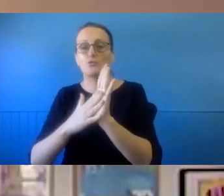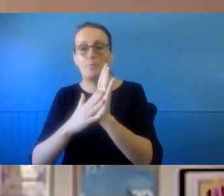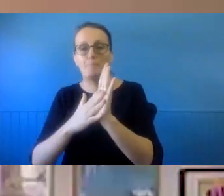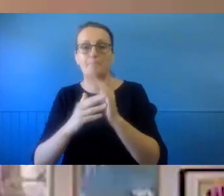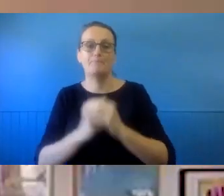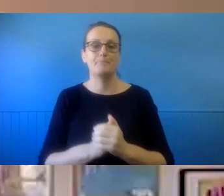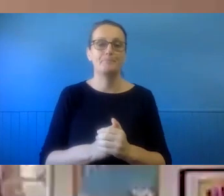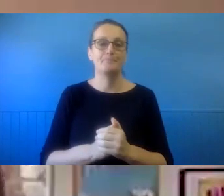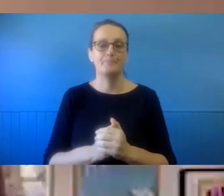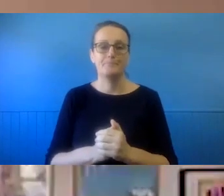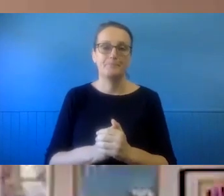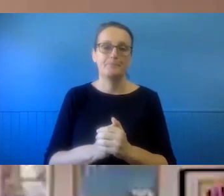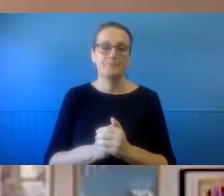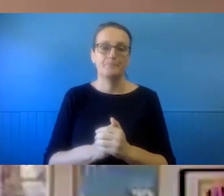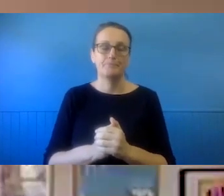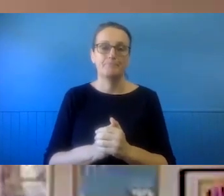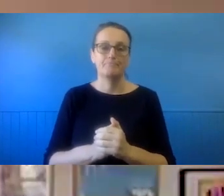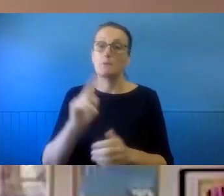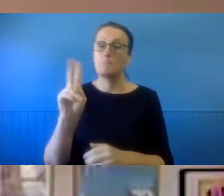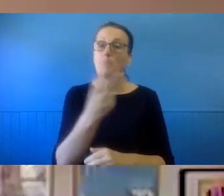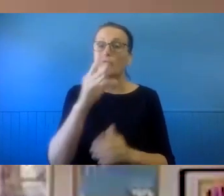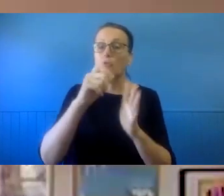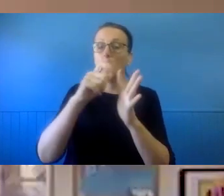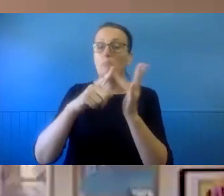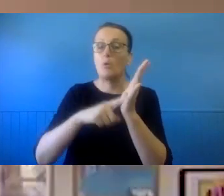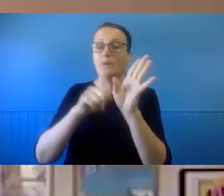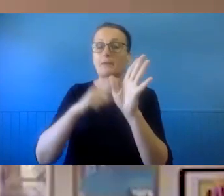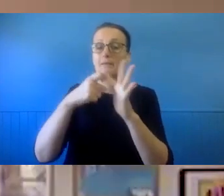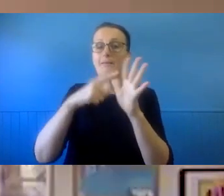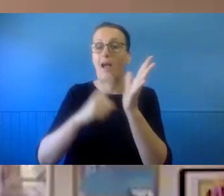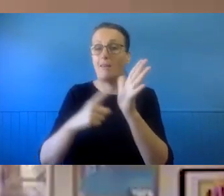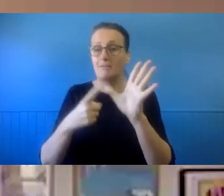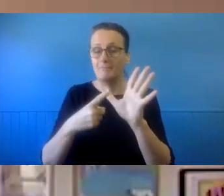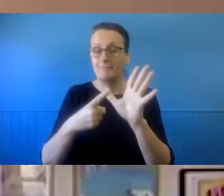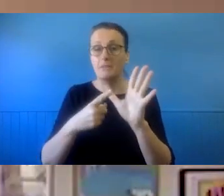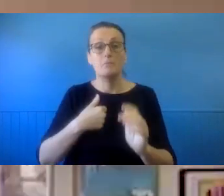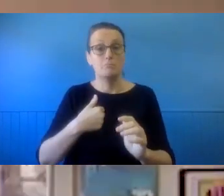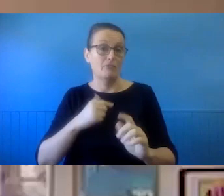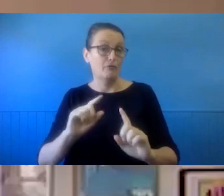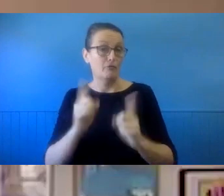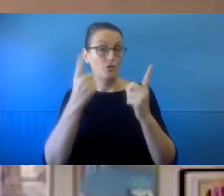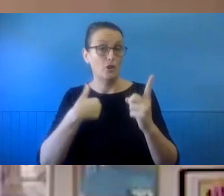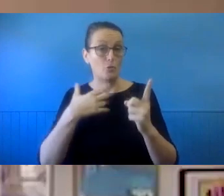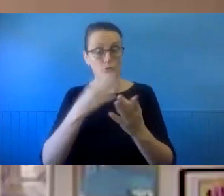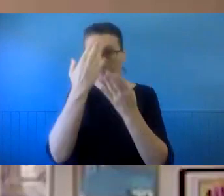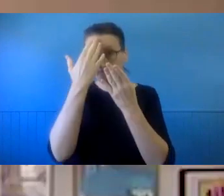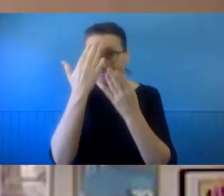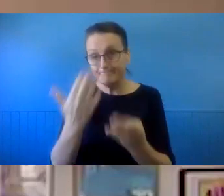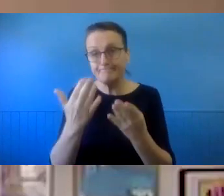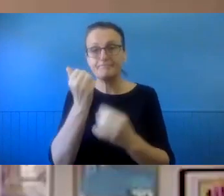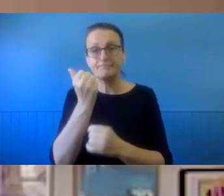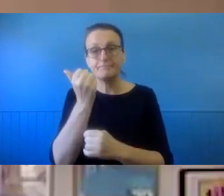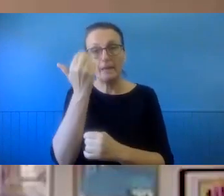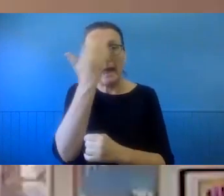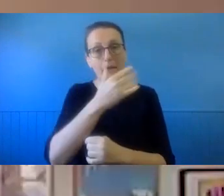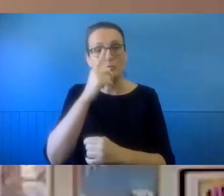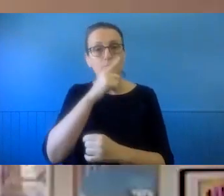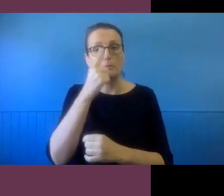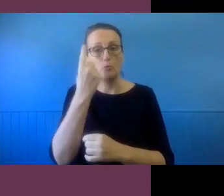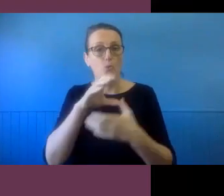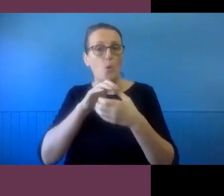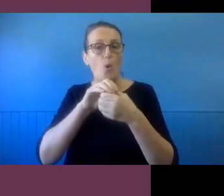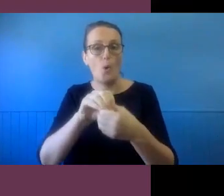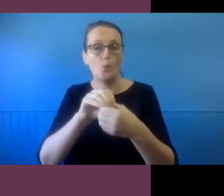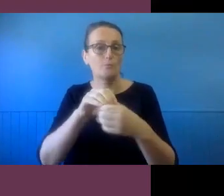First, I acknowledge the traditional owners of the many countries throughout Australia and from where you are